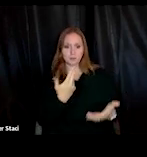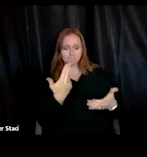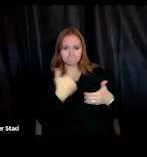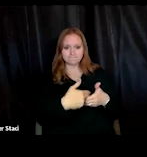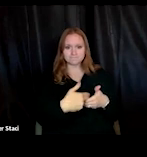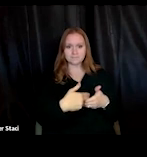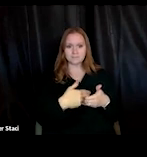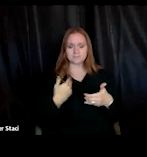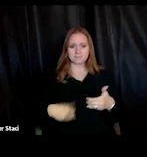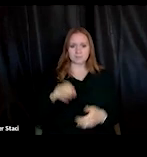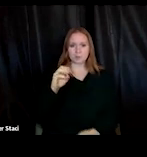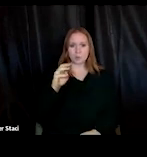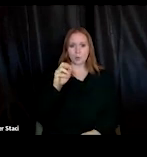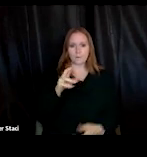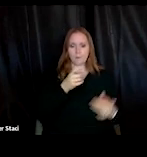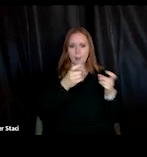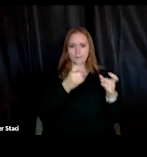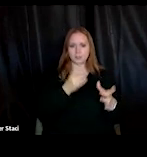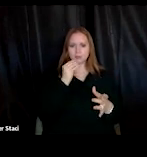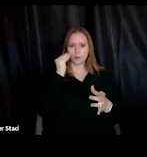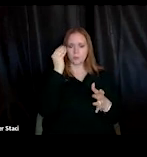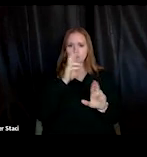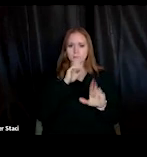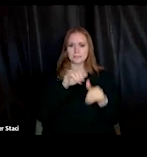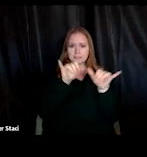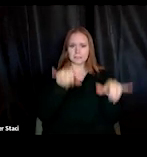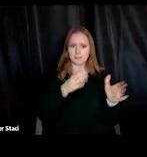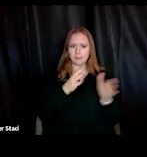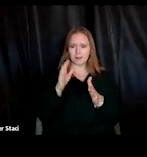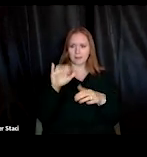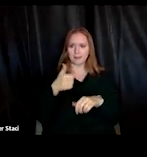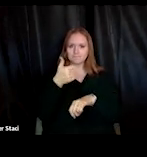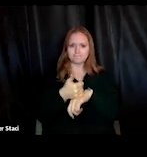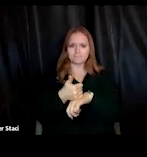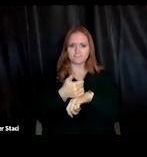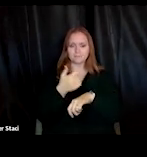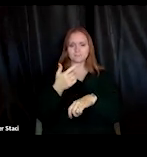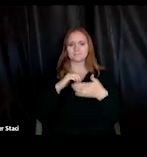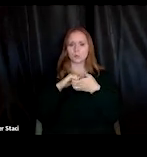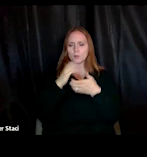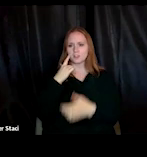I'm the manager of the Homeless Response System Planning and Implementation, the Coalition for the Homeless in Houston.